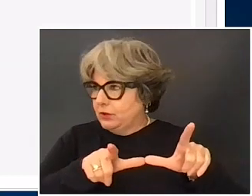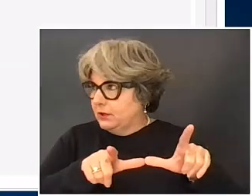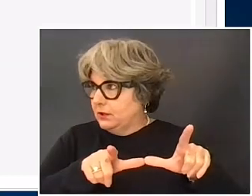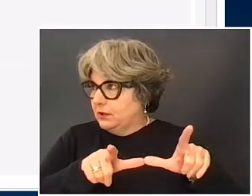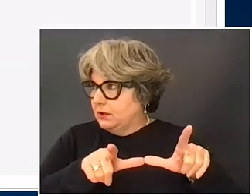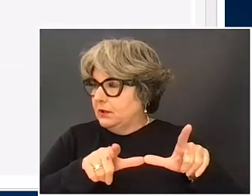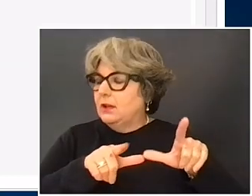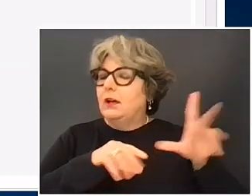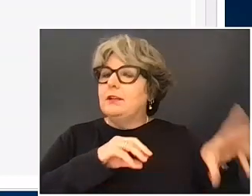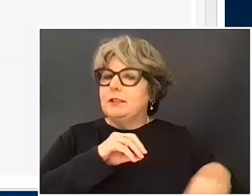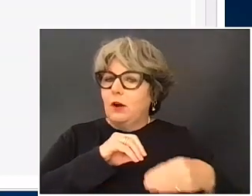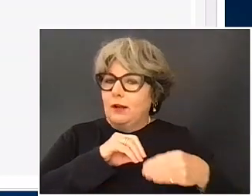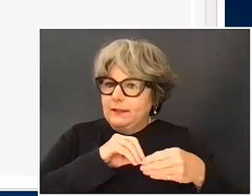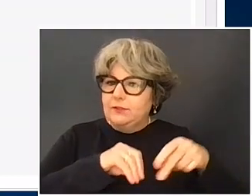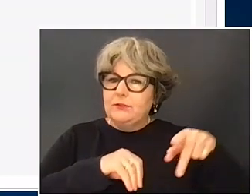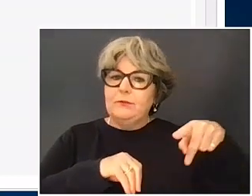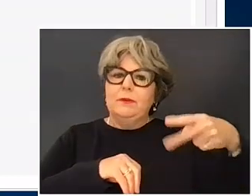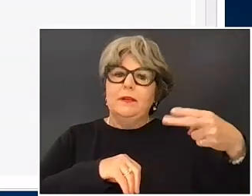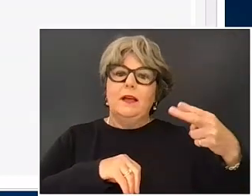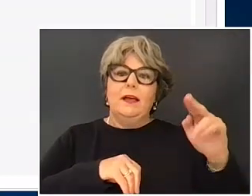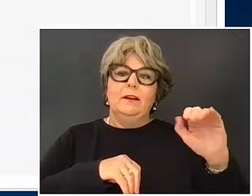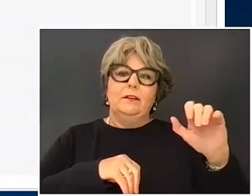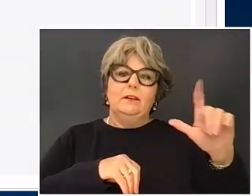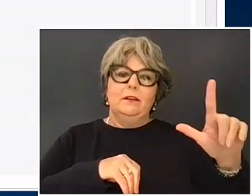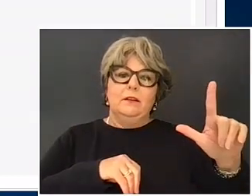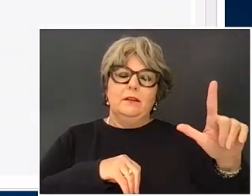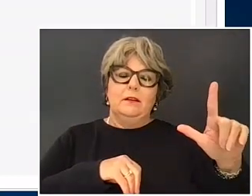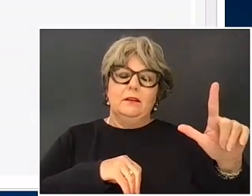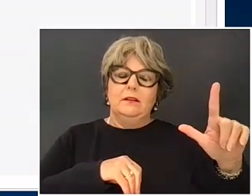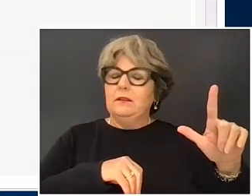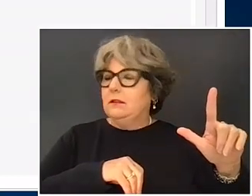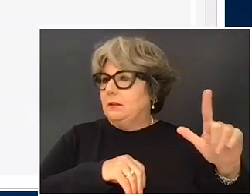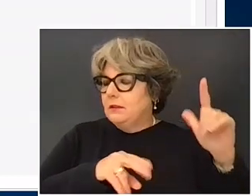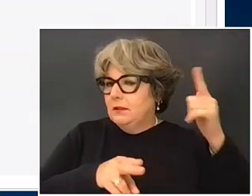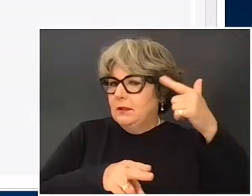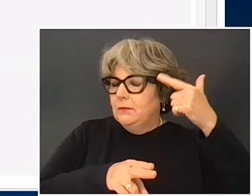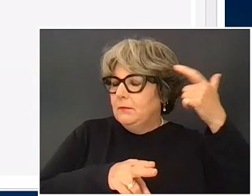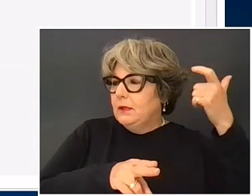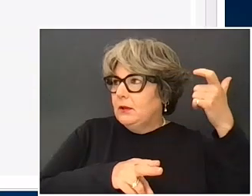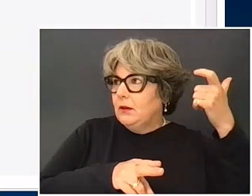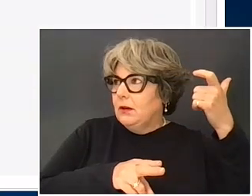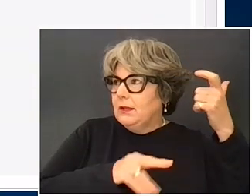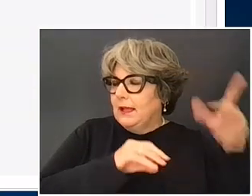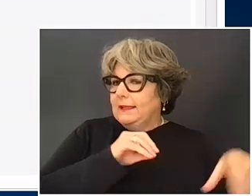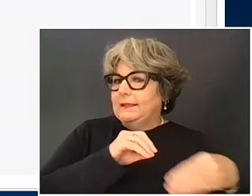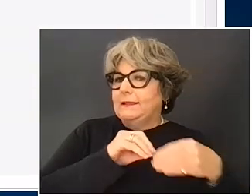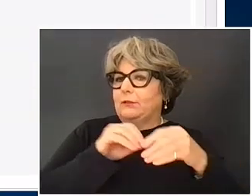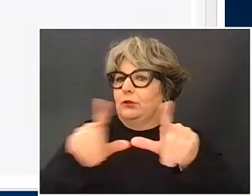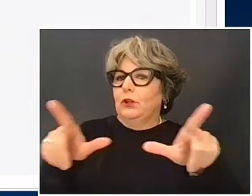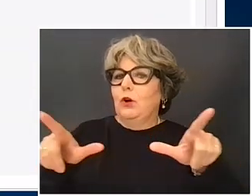replace the existing additional location. I'm sorry. Yes. And it's because in addition location is now going to include a virtual